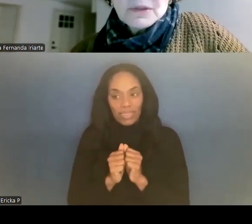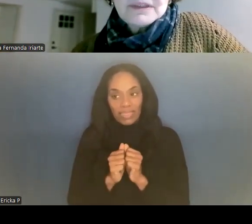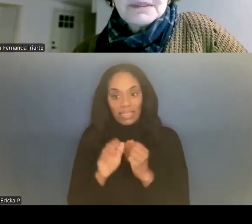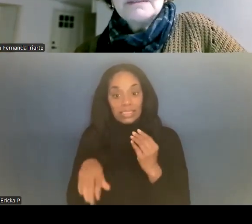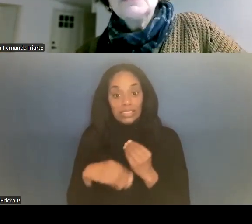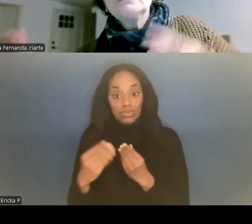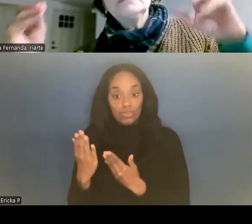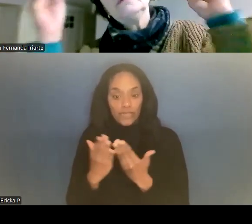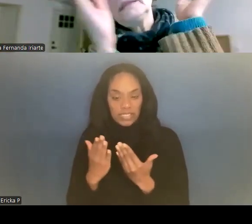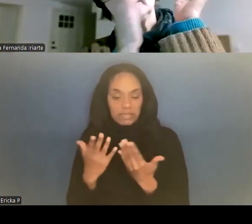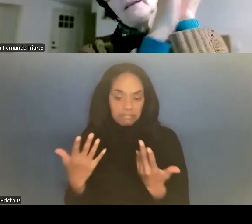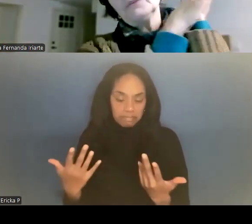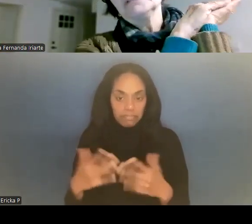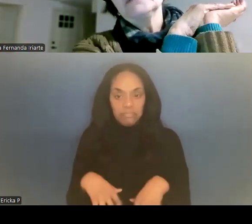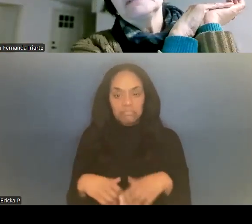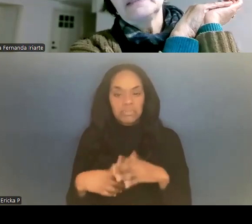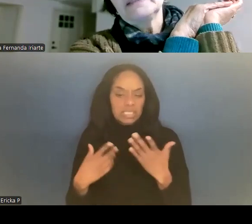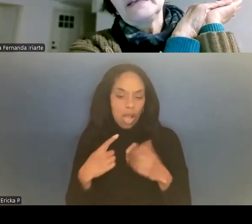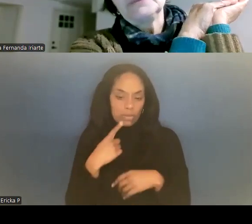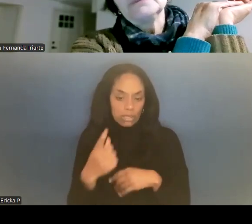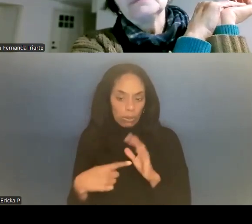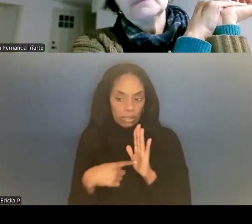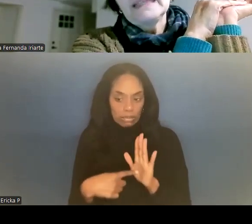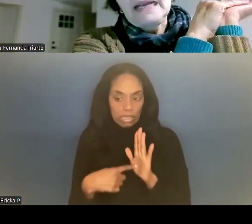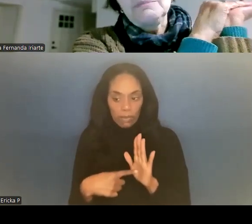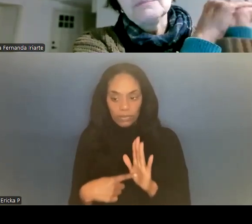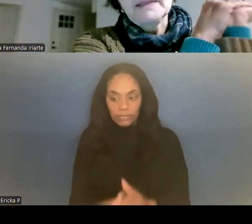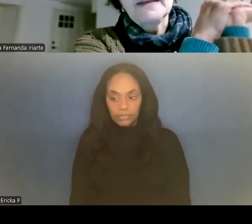So let me give you an a really good example of what I mean by that.